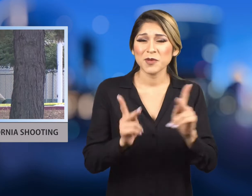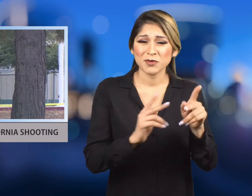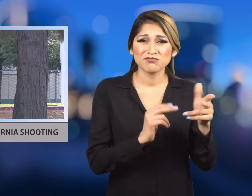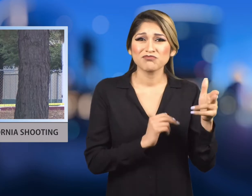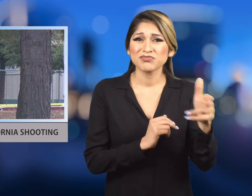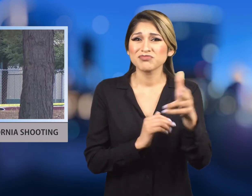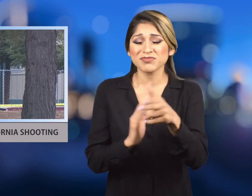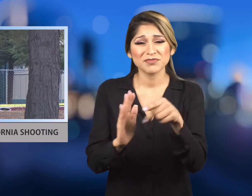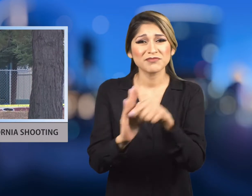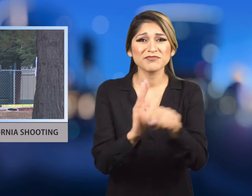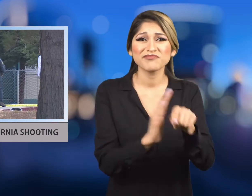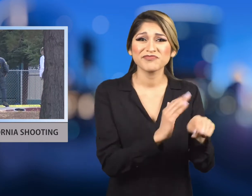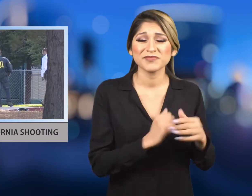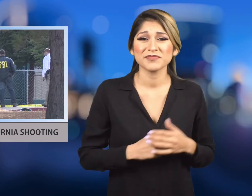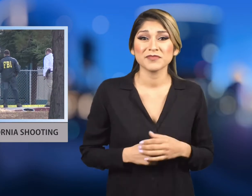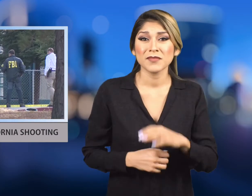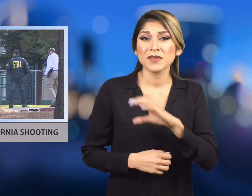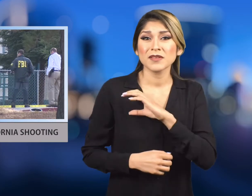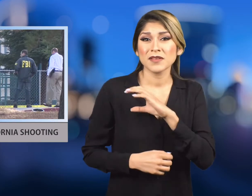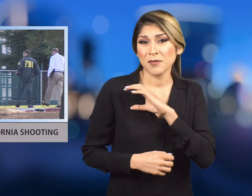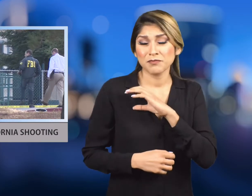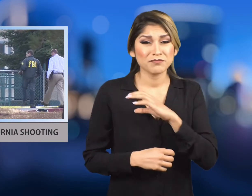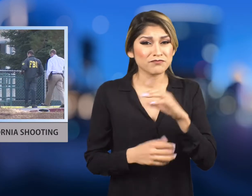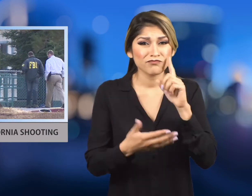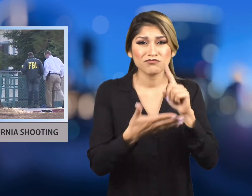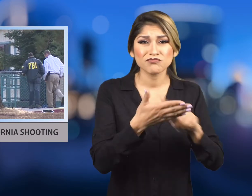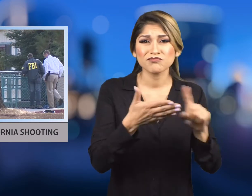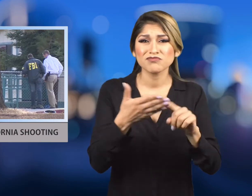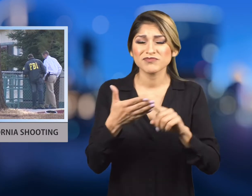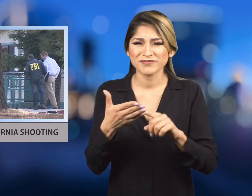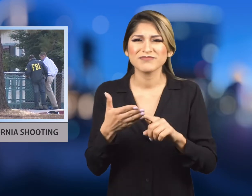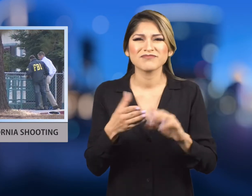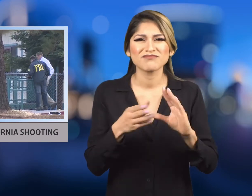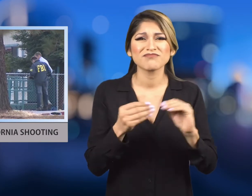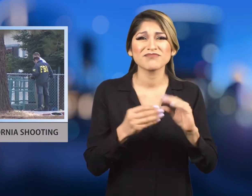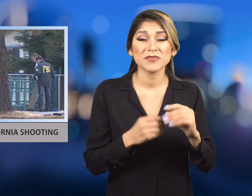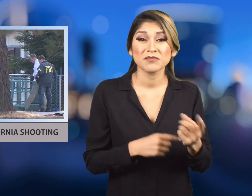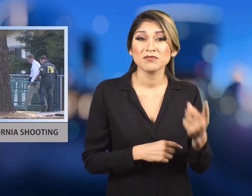California. Investigators say a